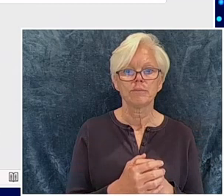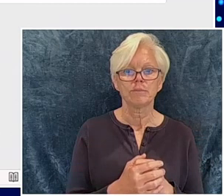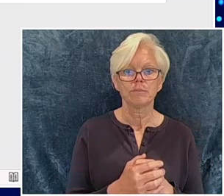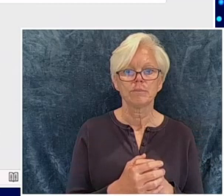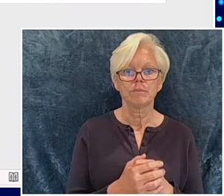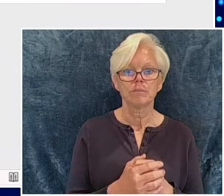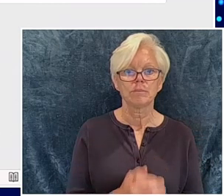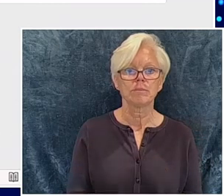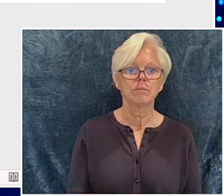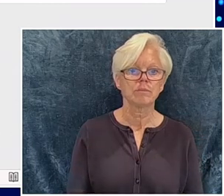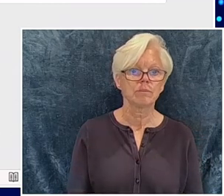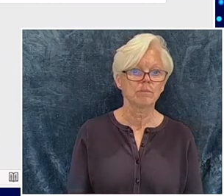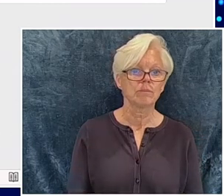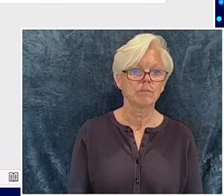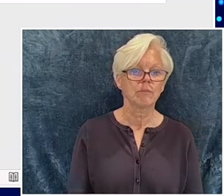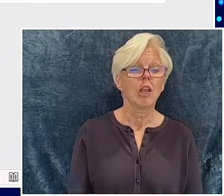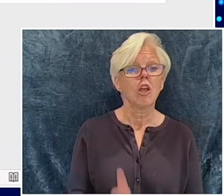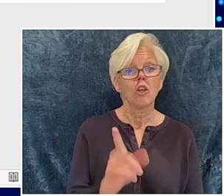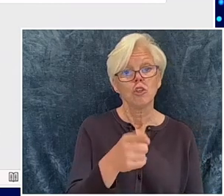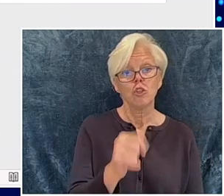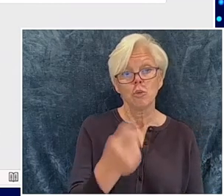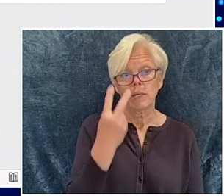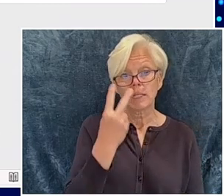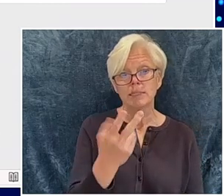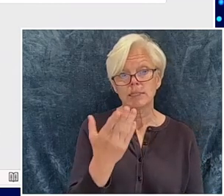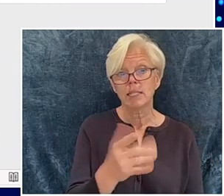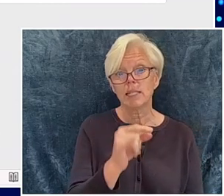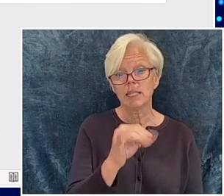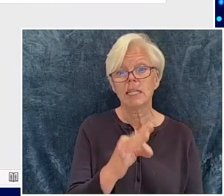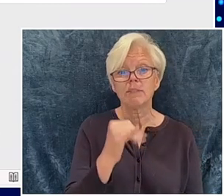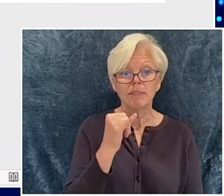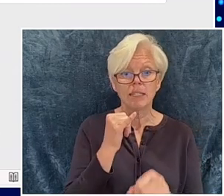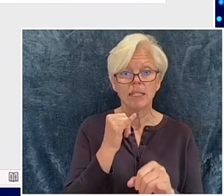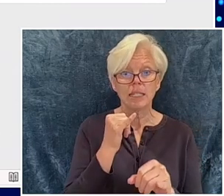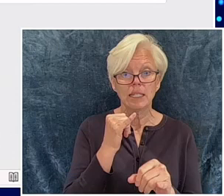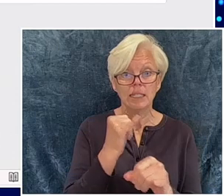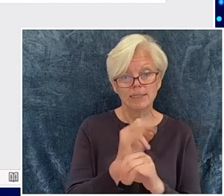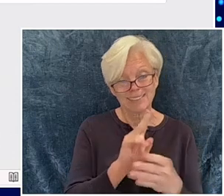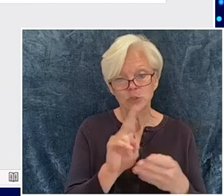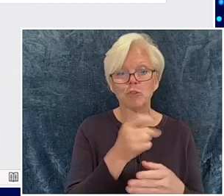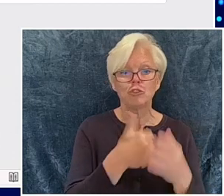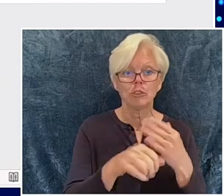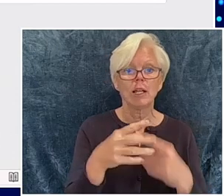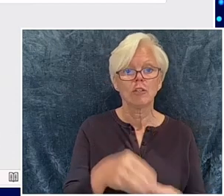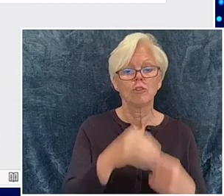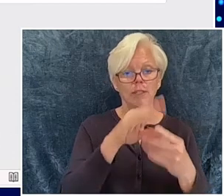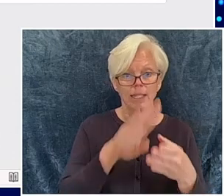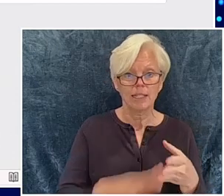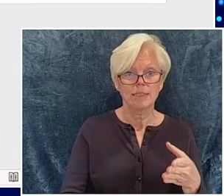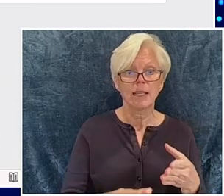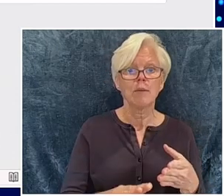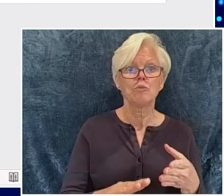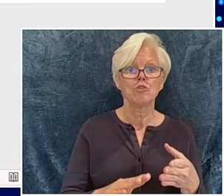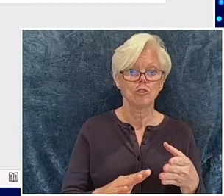If- you can see here, if the institution under the exceptions we put in here, we've